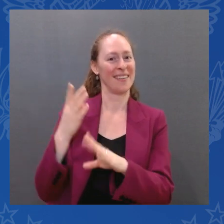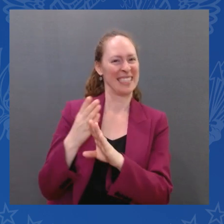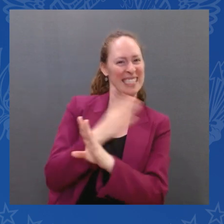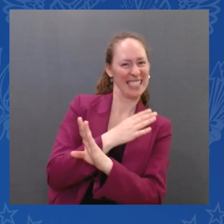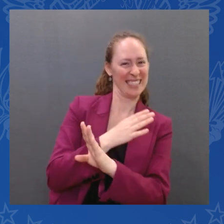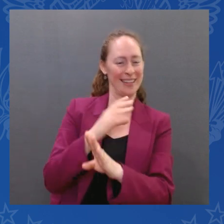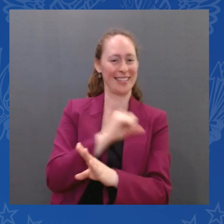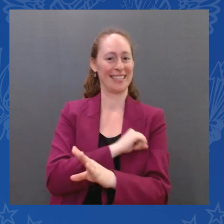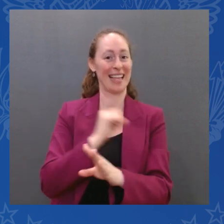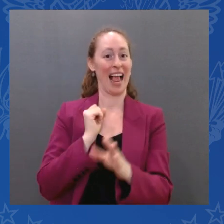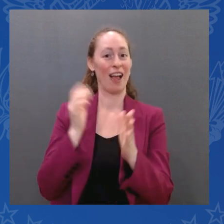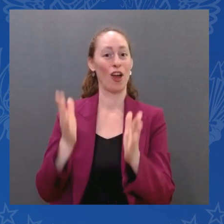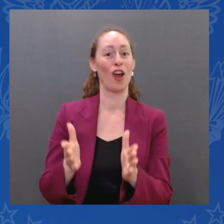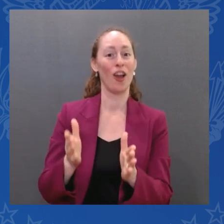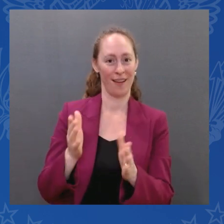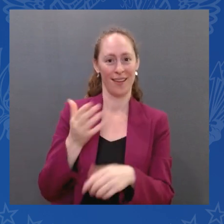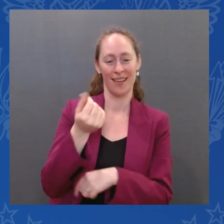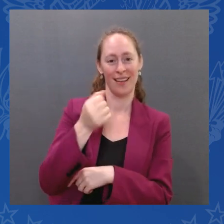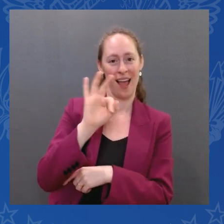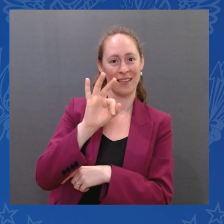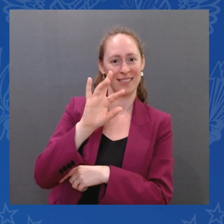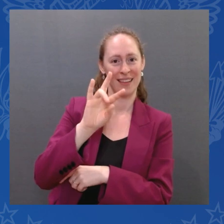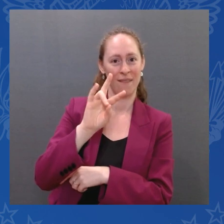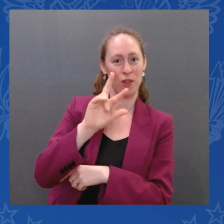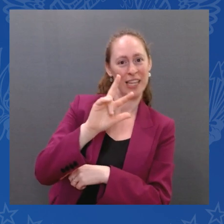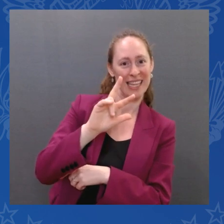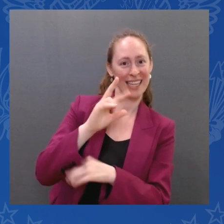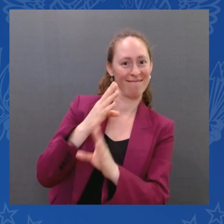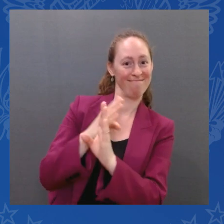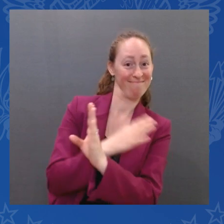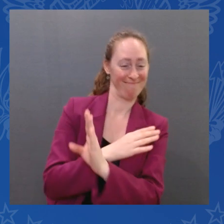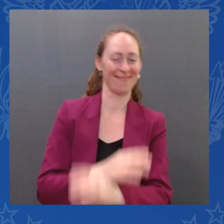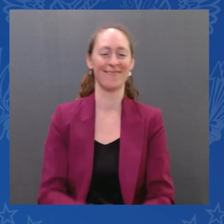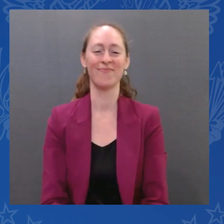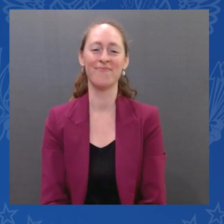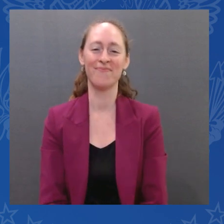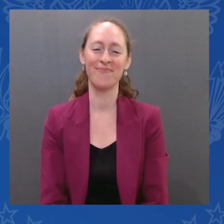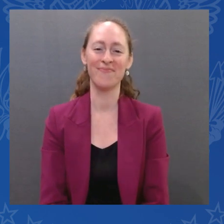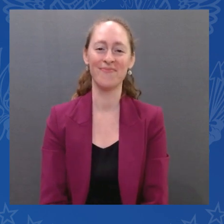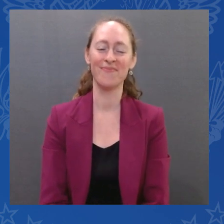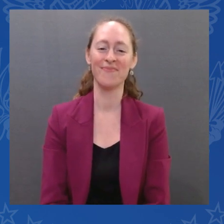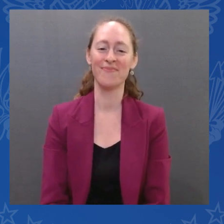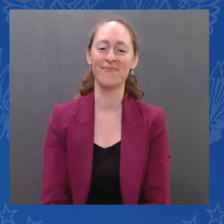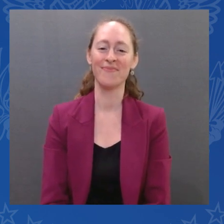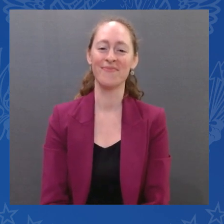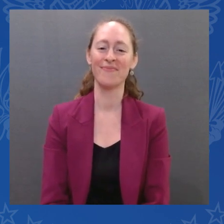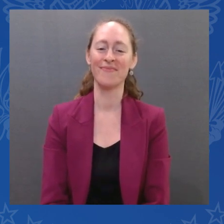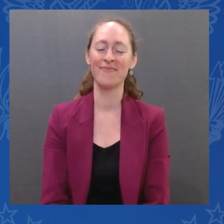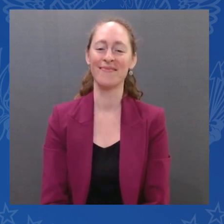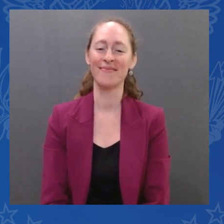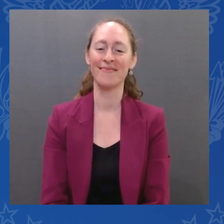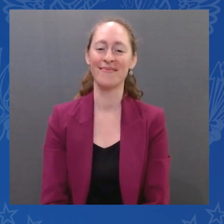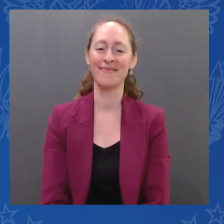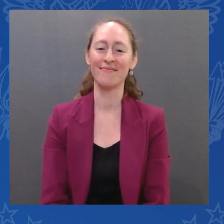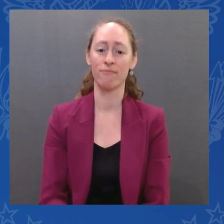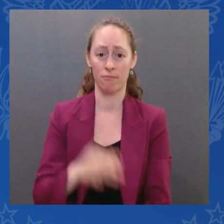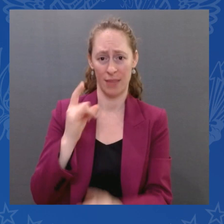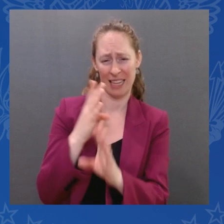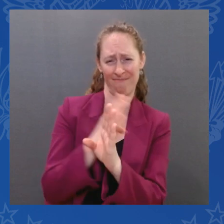just a few weeks before the Yom Kippur War. I had the privilege of spending time